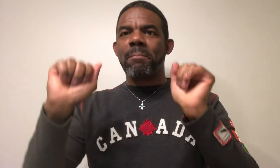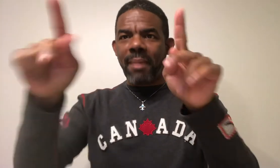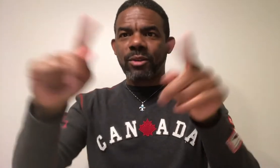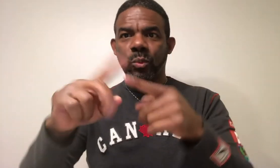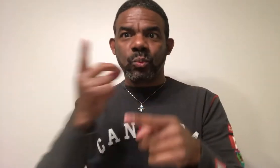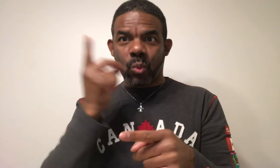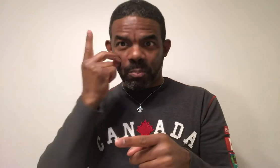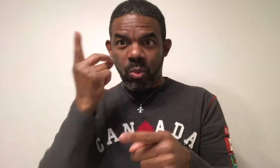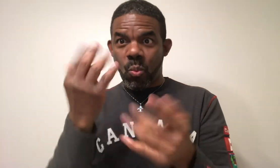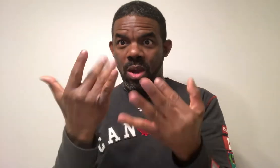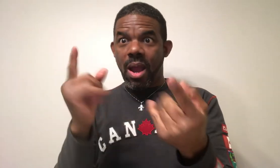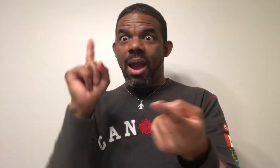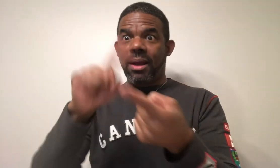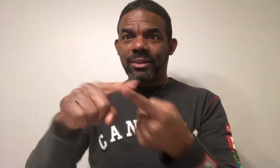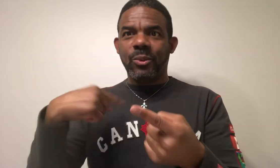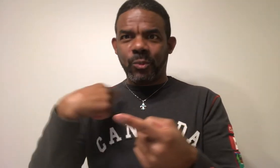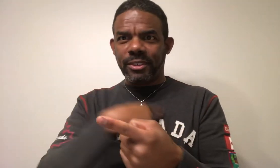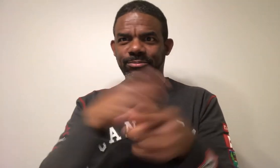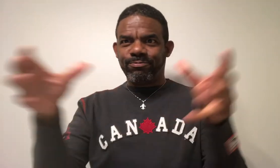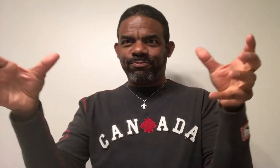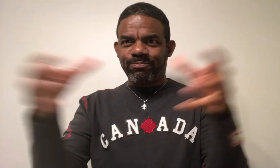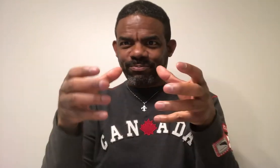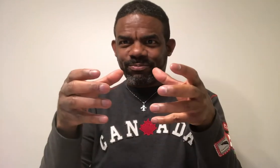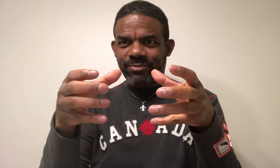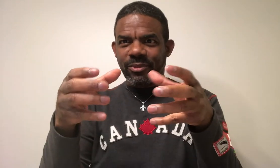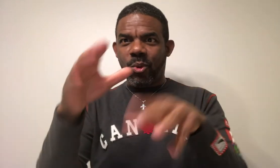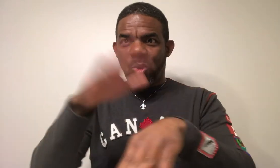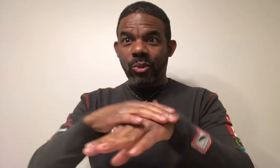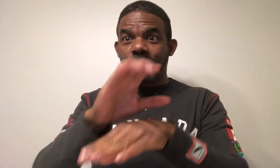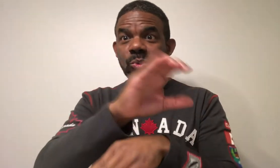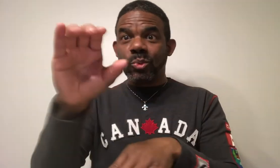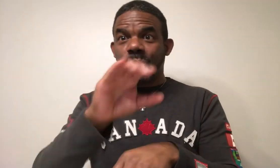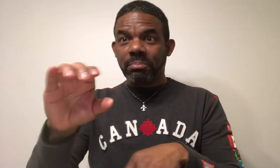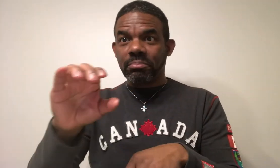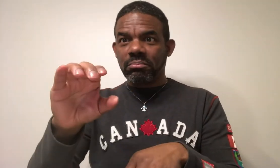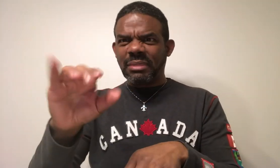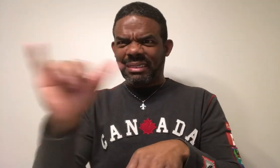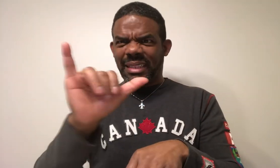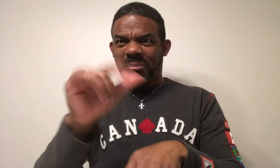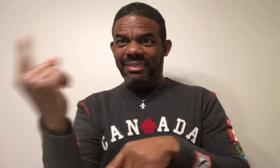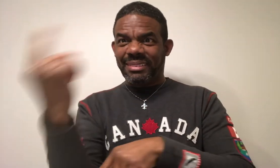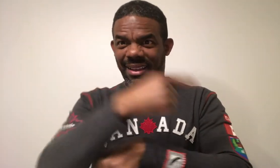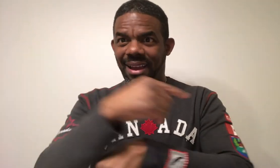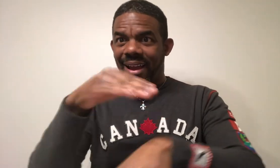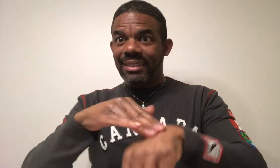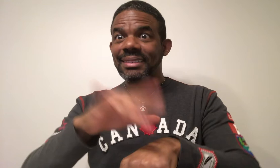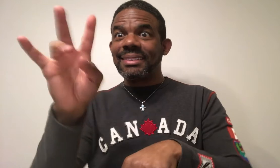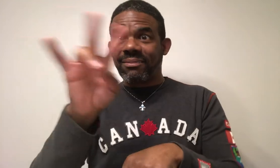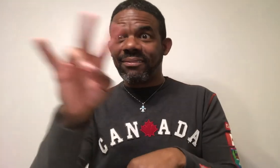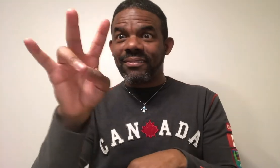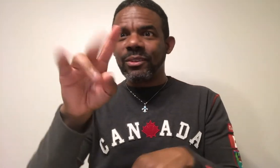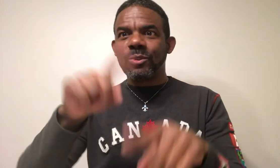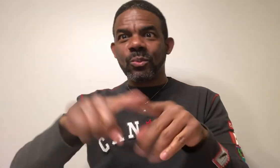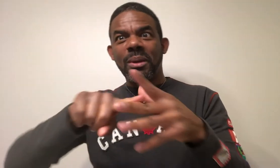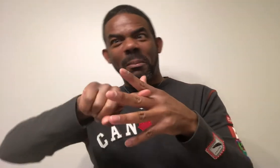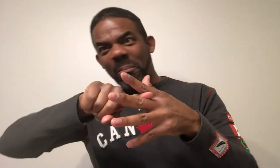After picking up the care kits, go back to your dorm and wait until we get together on Zoom on the same day at 7:00 p.m.